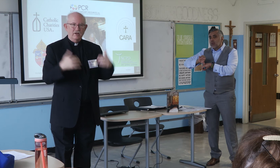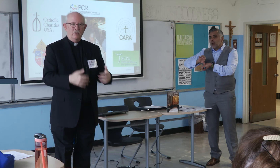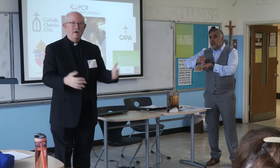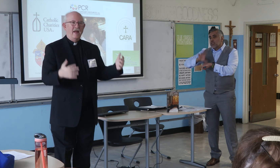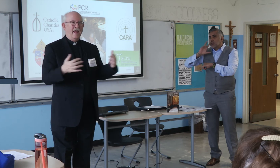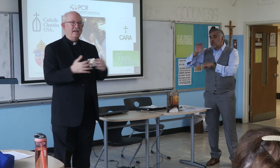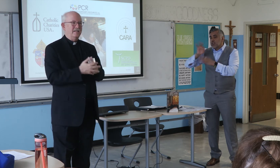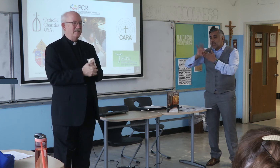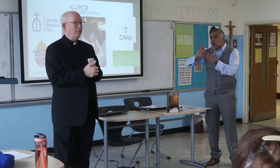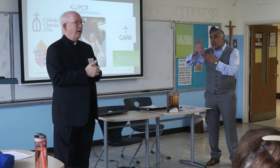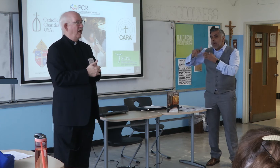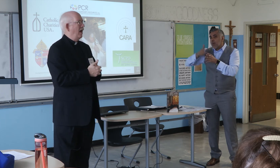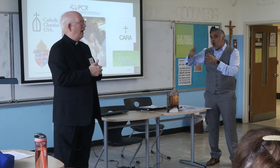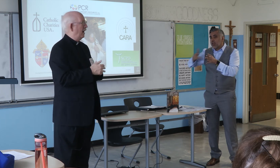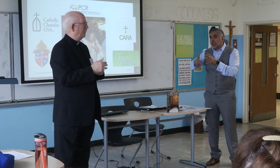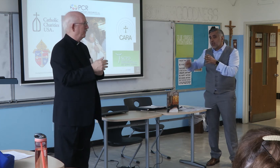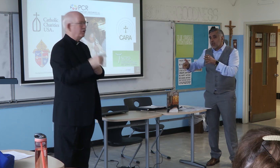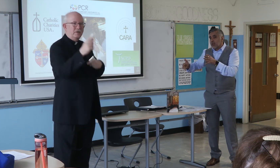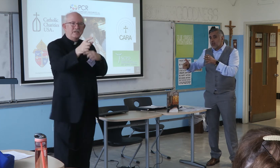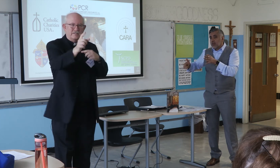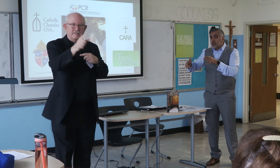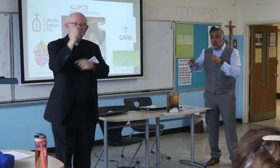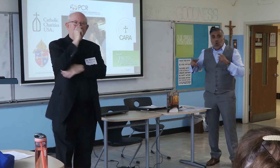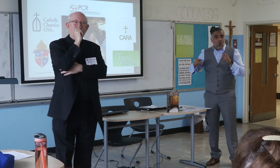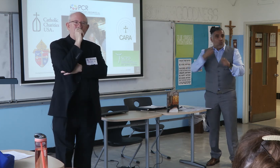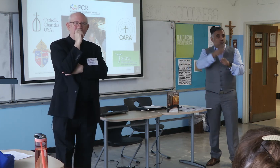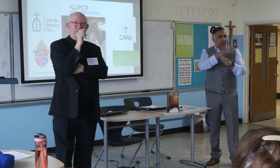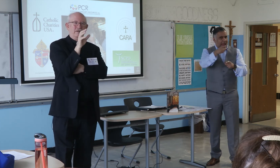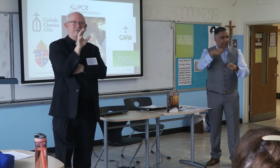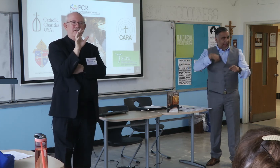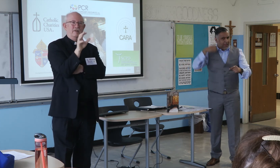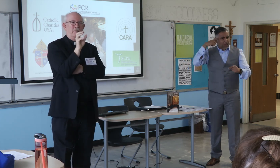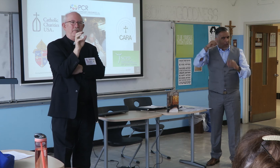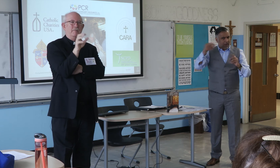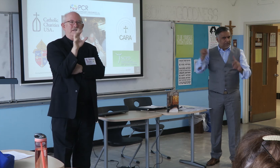access that way." So yes, I hadn't thought of that, but there may be a piece